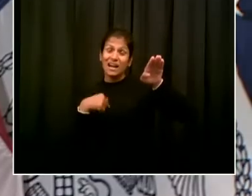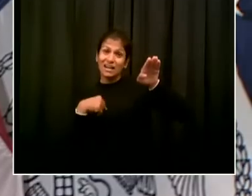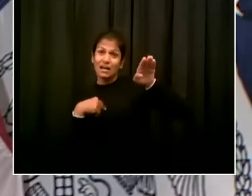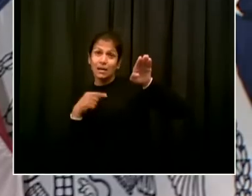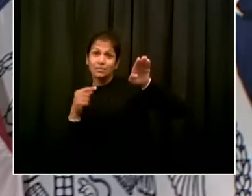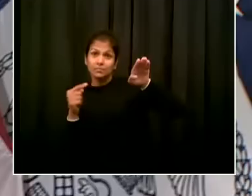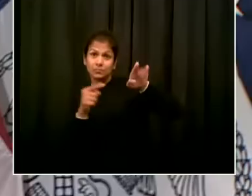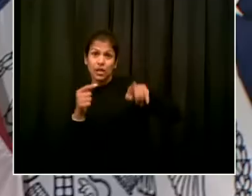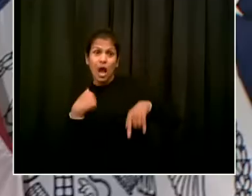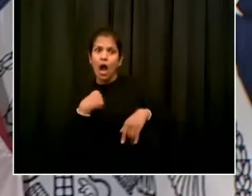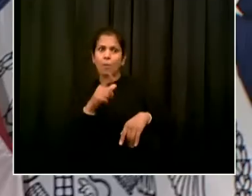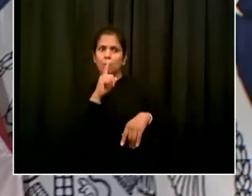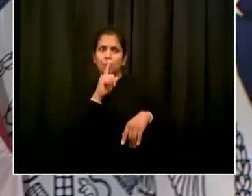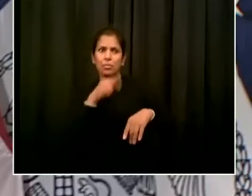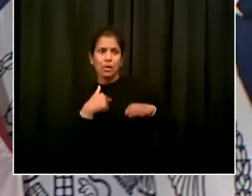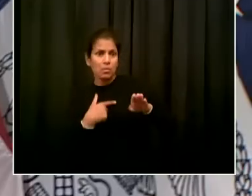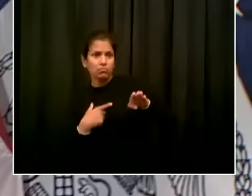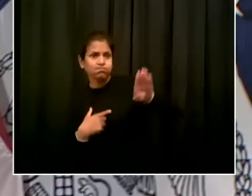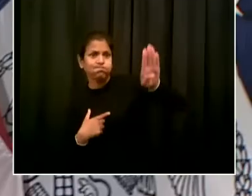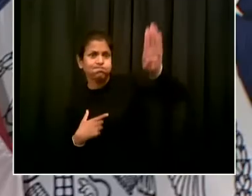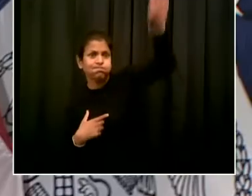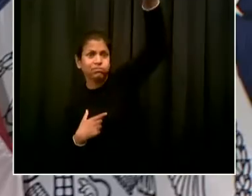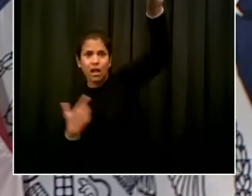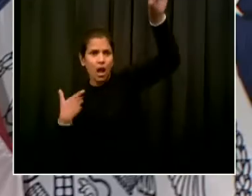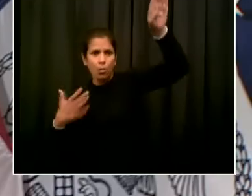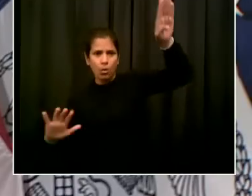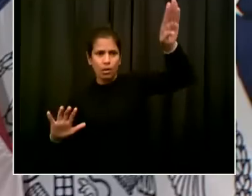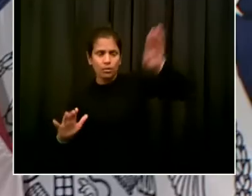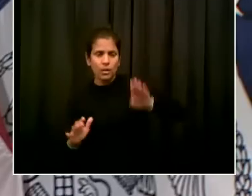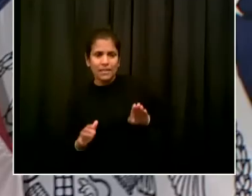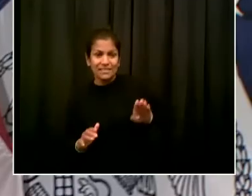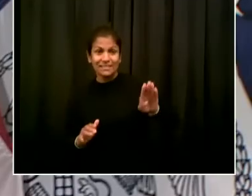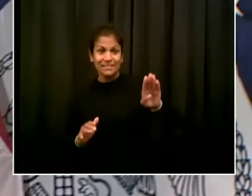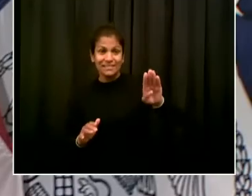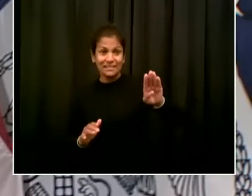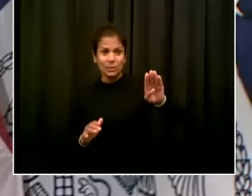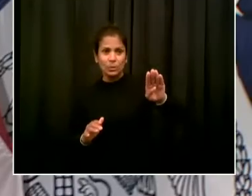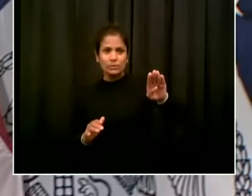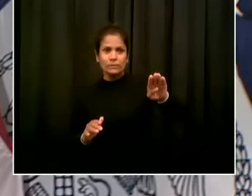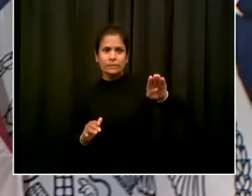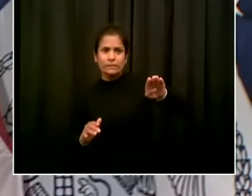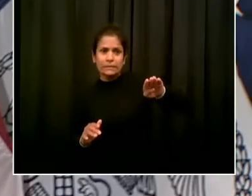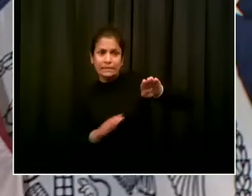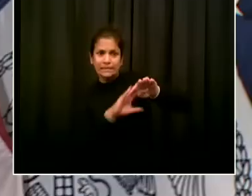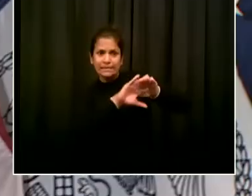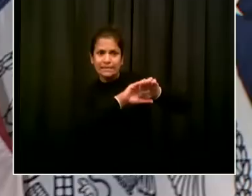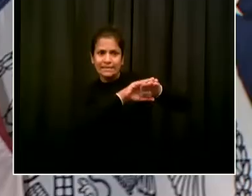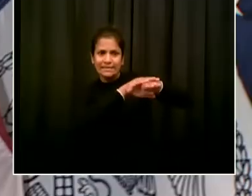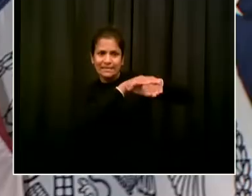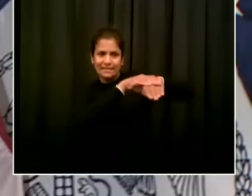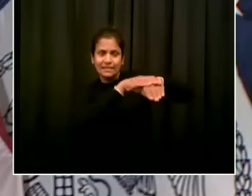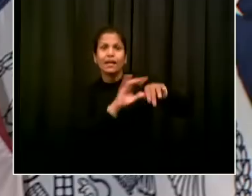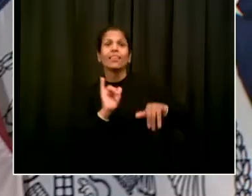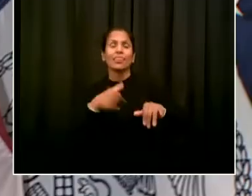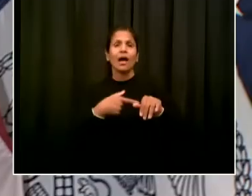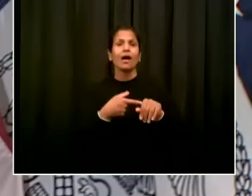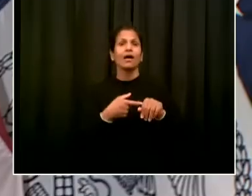AREAS THAT WERE GOING UP ARE NOT GOING UP ANYMORE. IT IS NOT ACROSS- THE-BOARD AND IT IS NOT PERFECT.